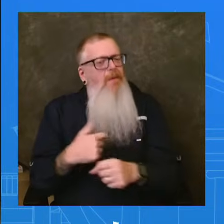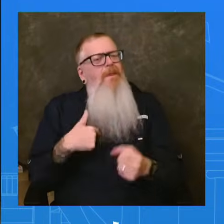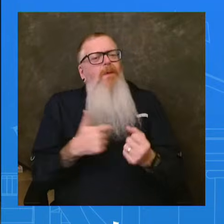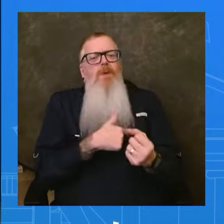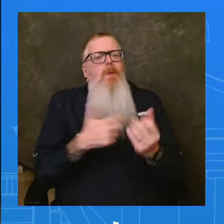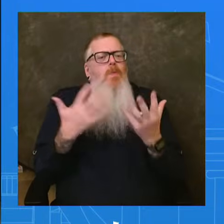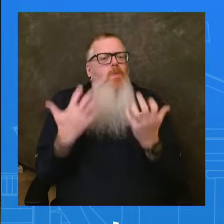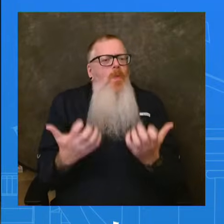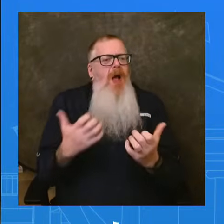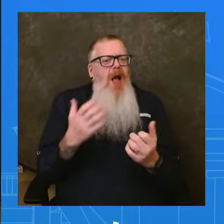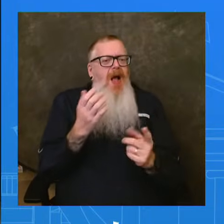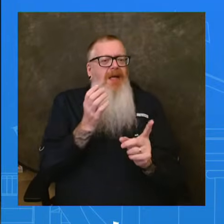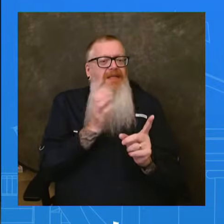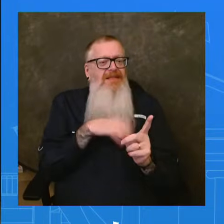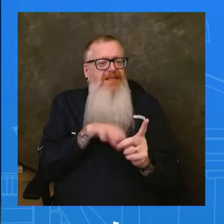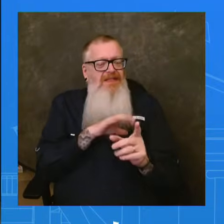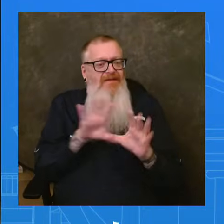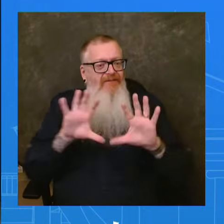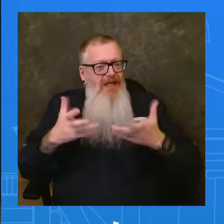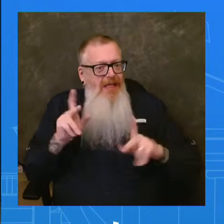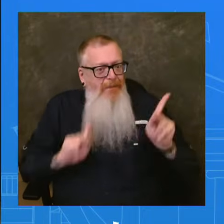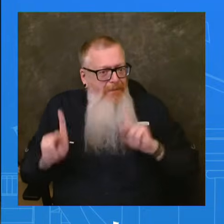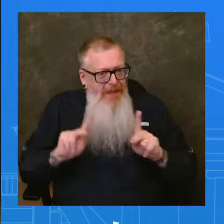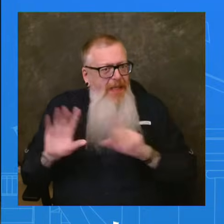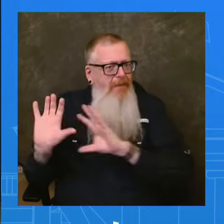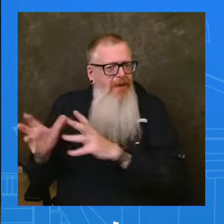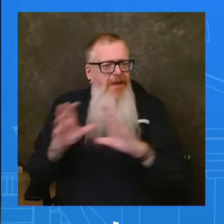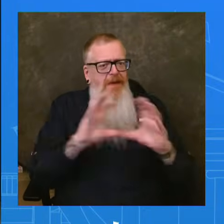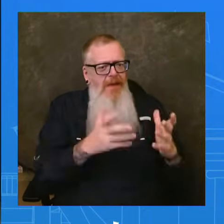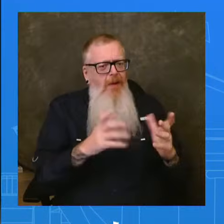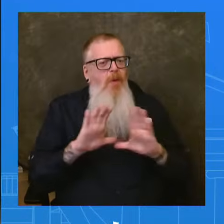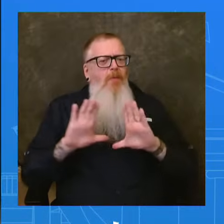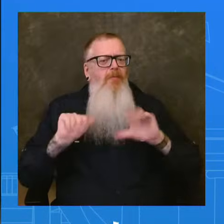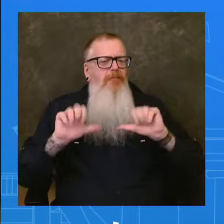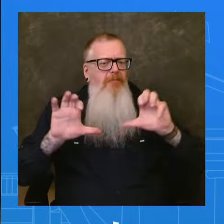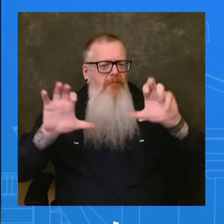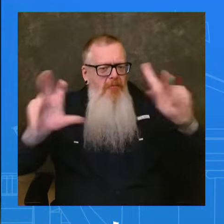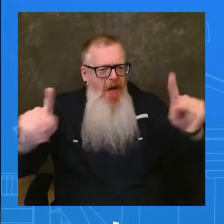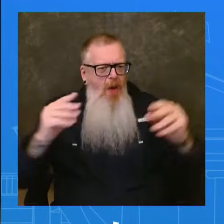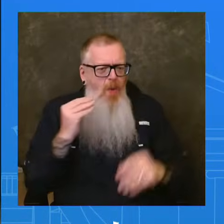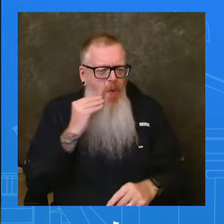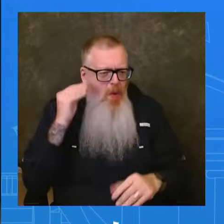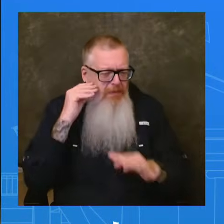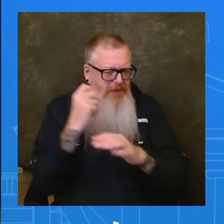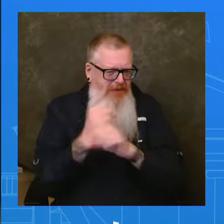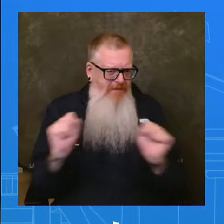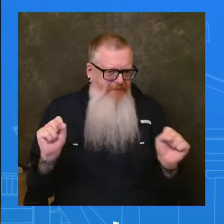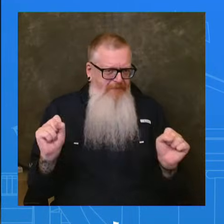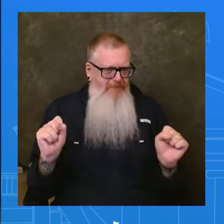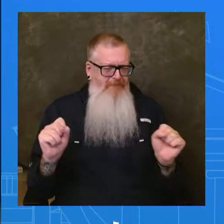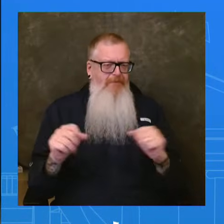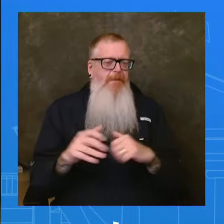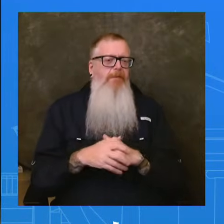And we want to see that be done safely and certainly with security as well. And so, that's what our focus is going to be on.